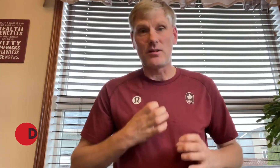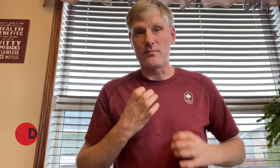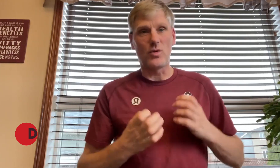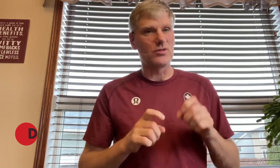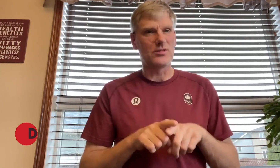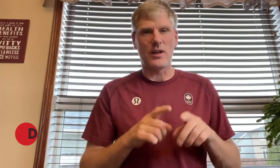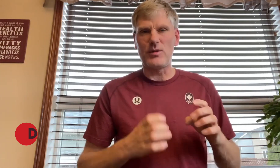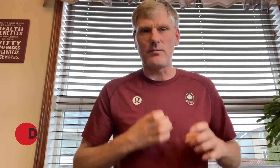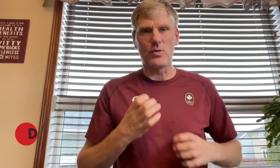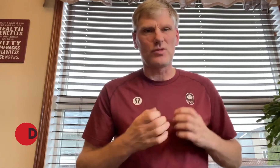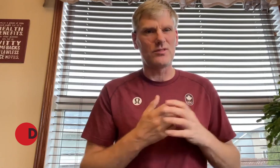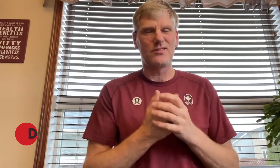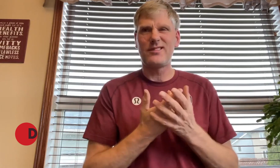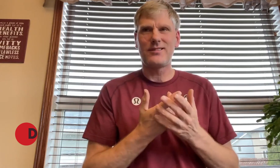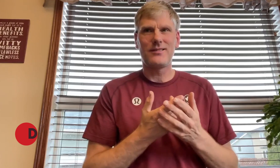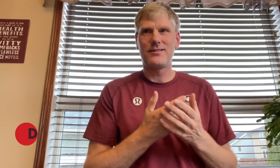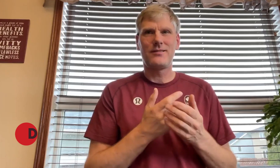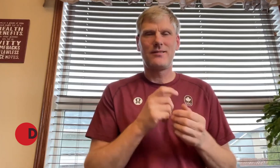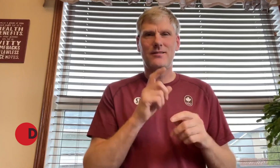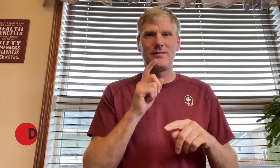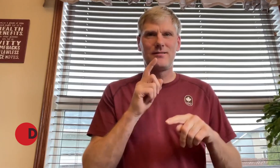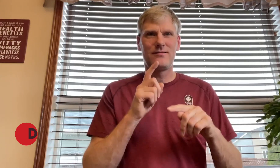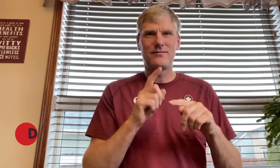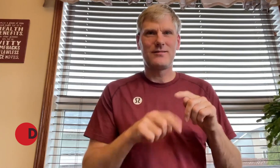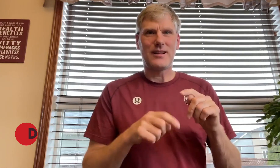This goes the same for emotions as well;